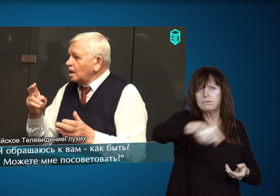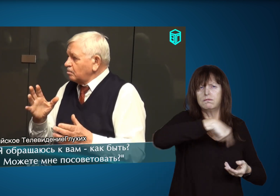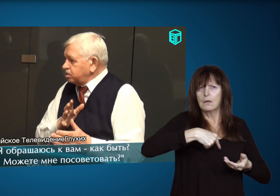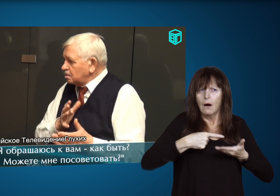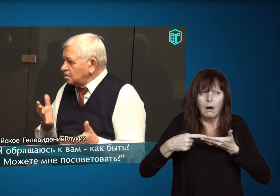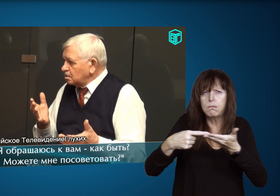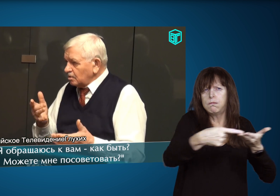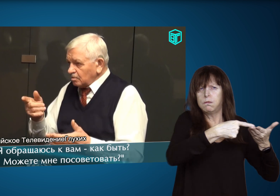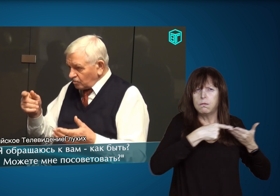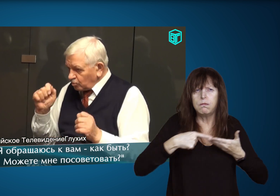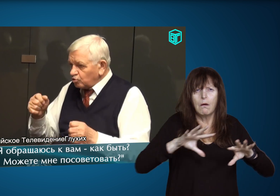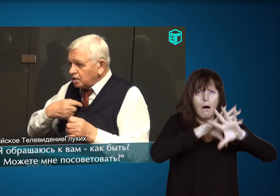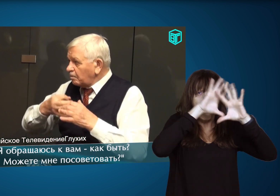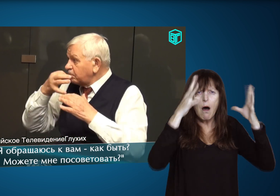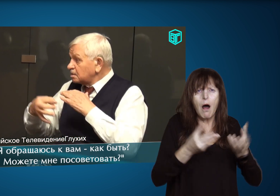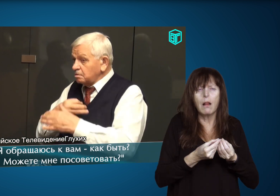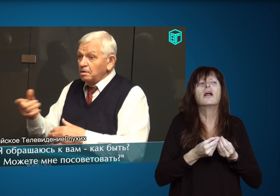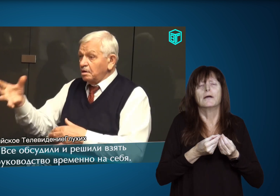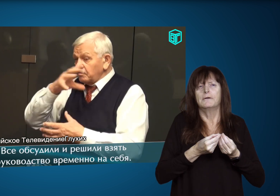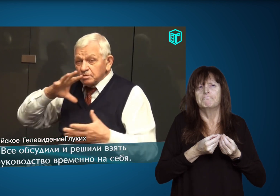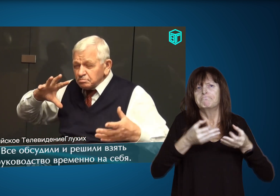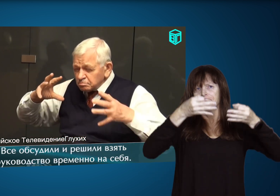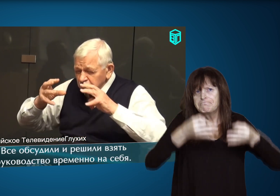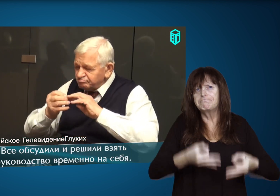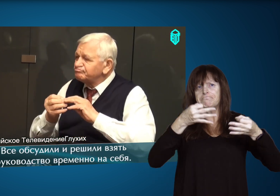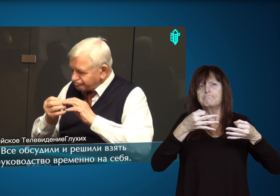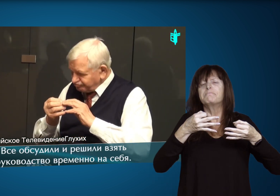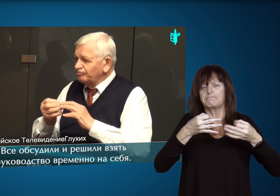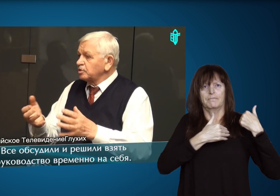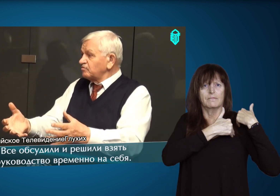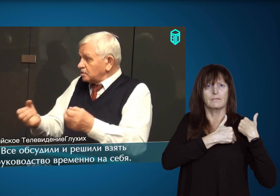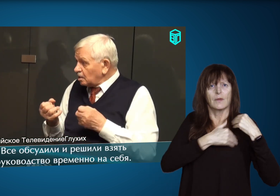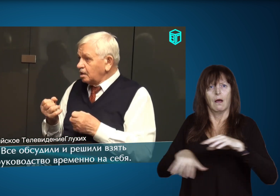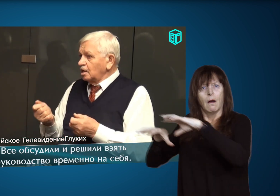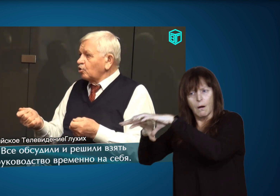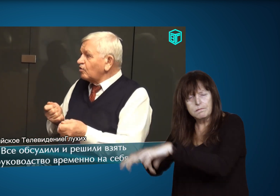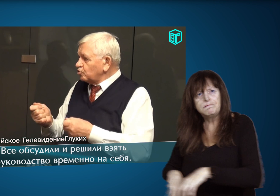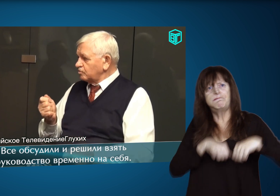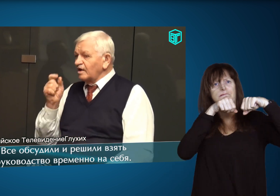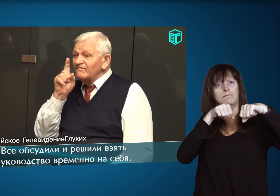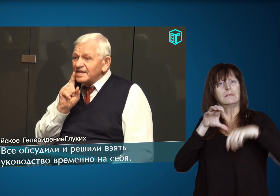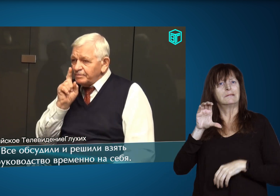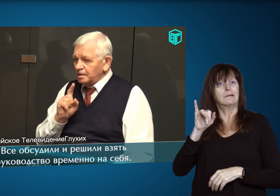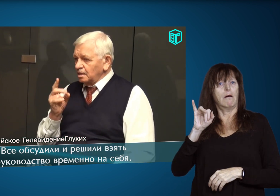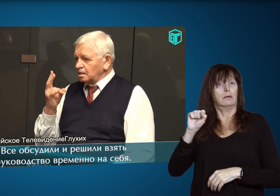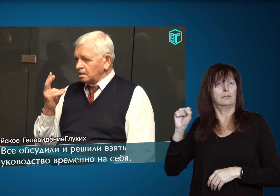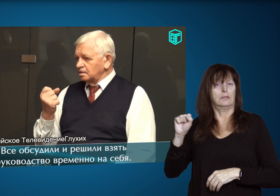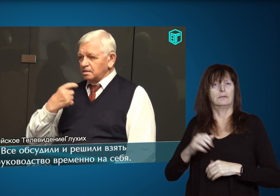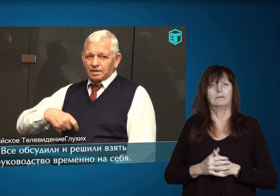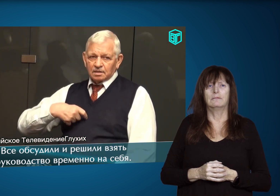They discussed everything and decided to temporarily take over the CISS.